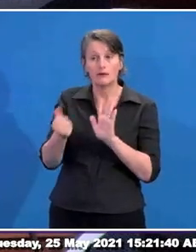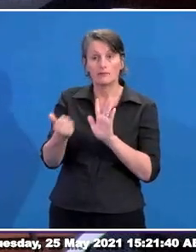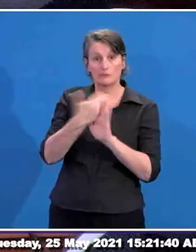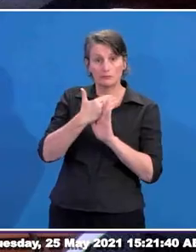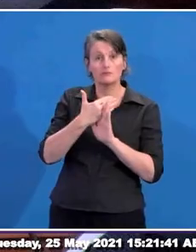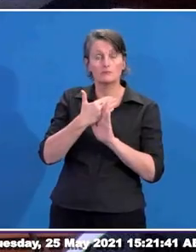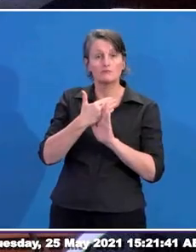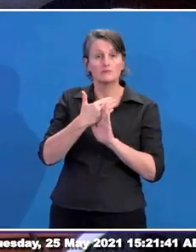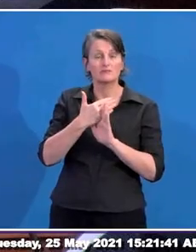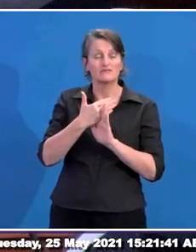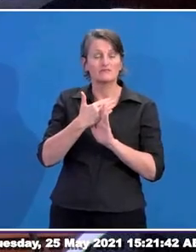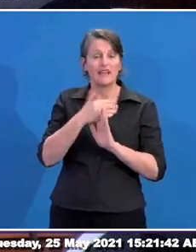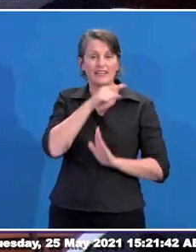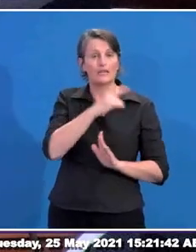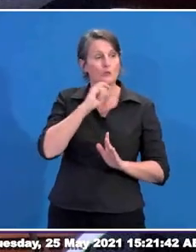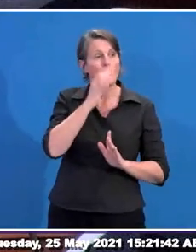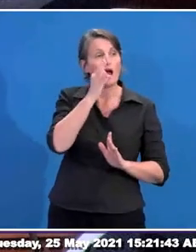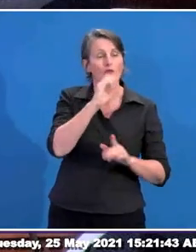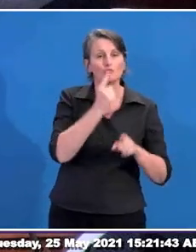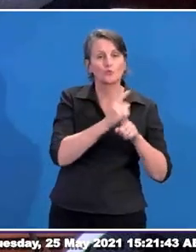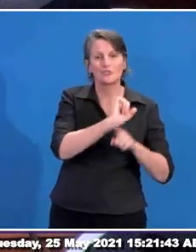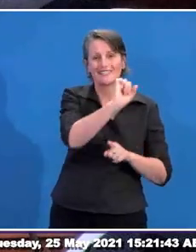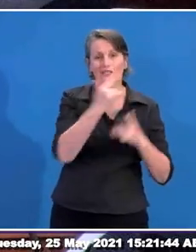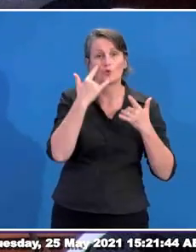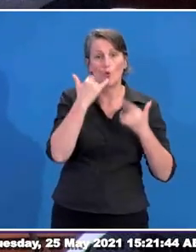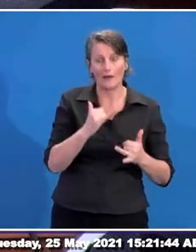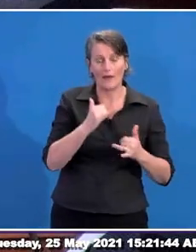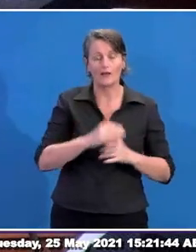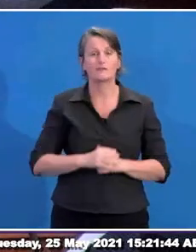For this reason, I posed the question of his previous employment in writing